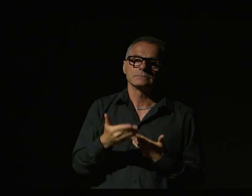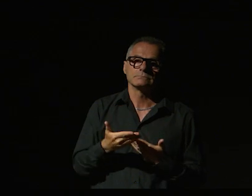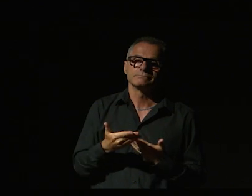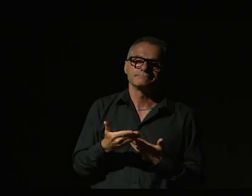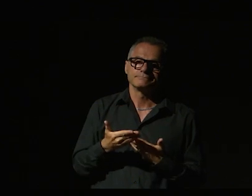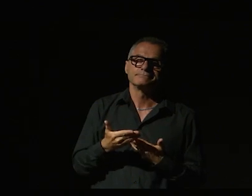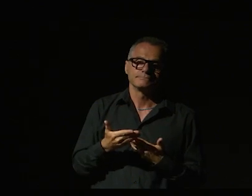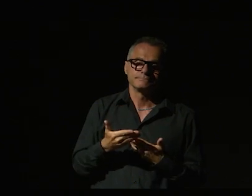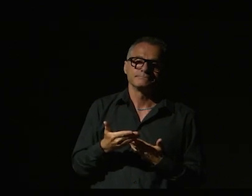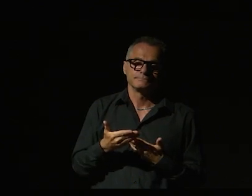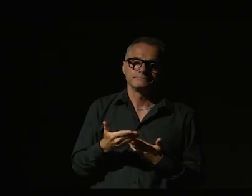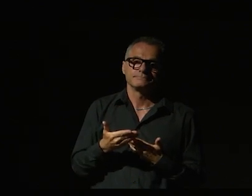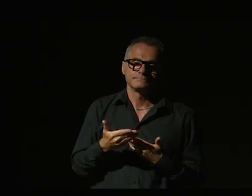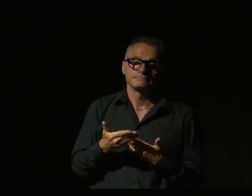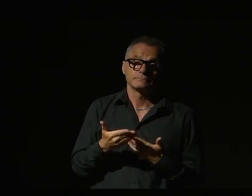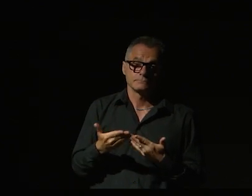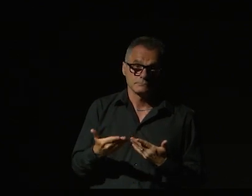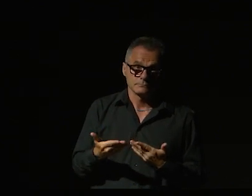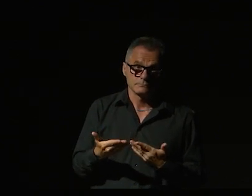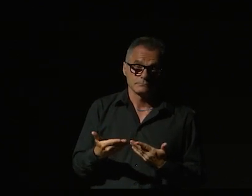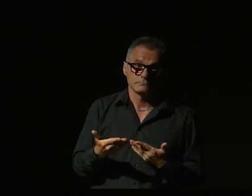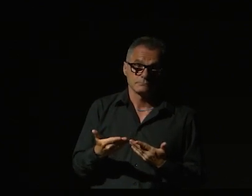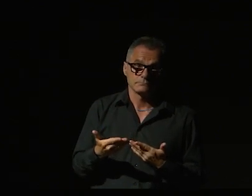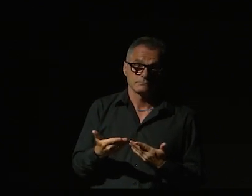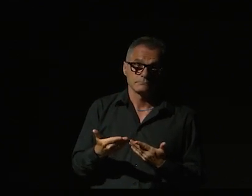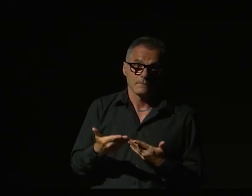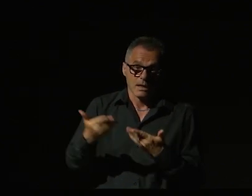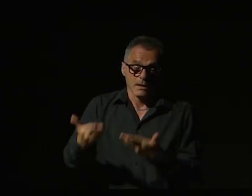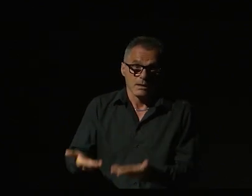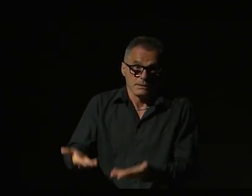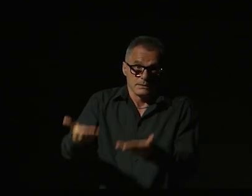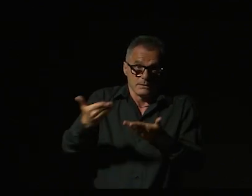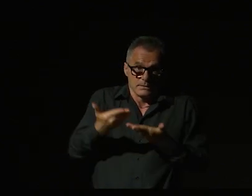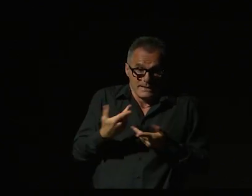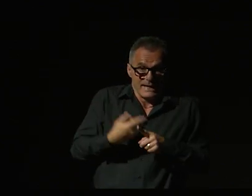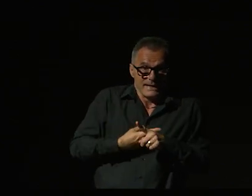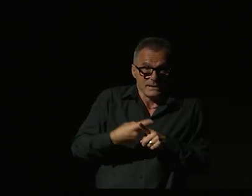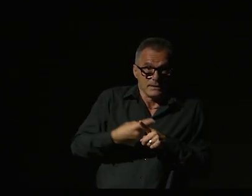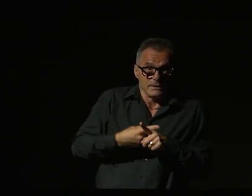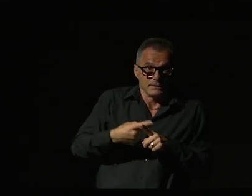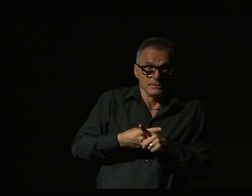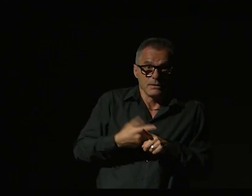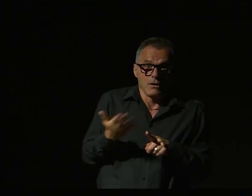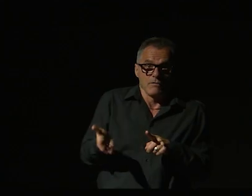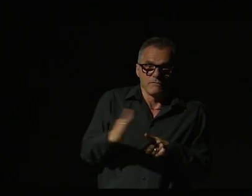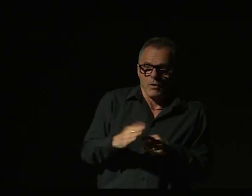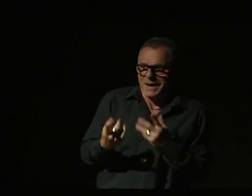and before they reached, England via another important historical figure.